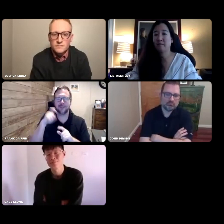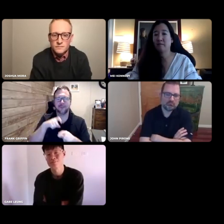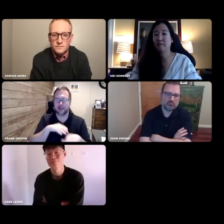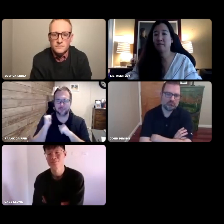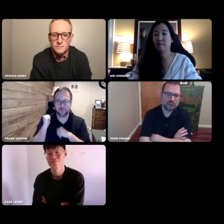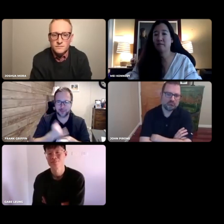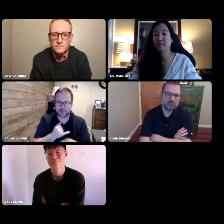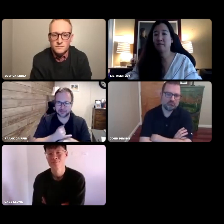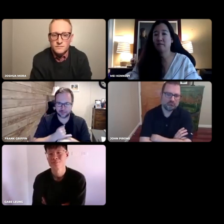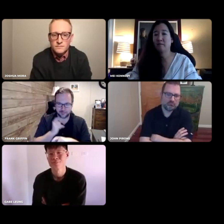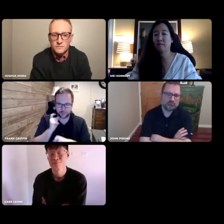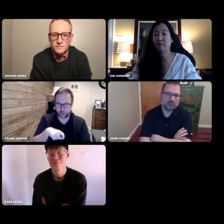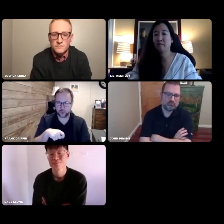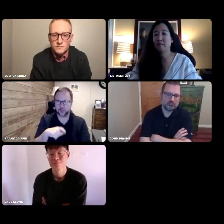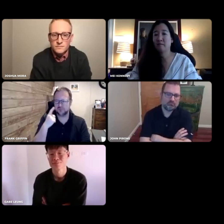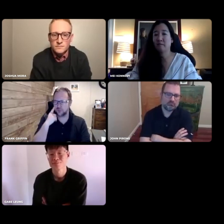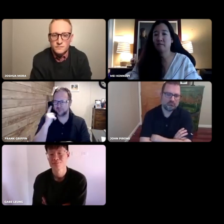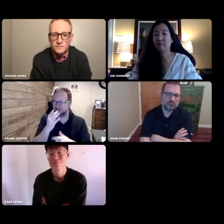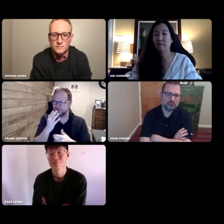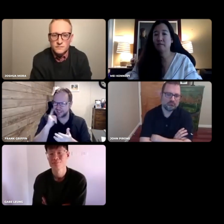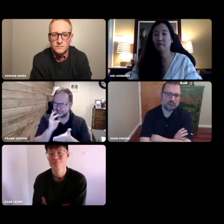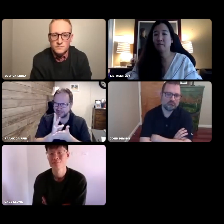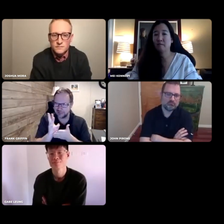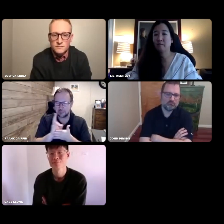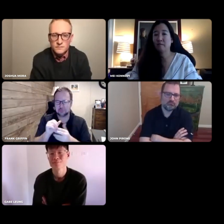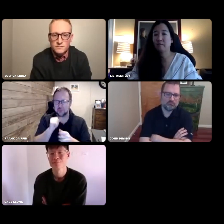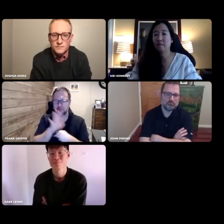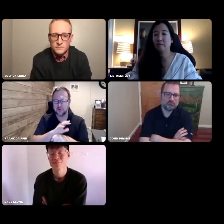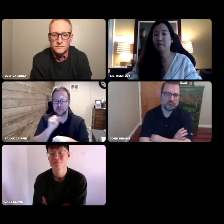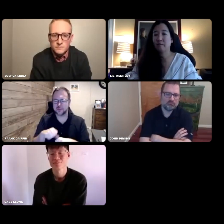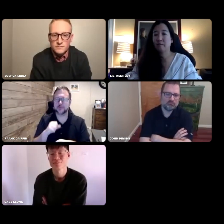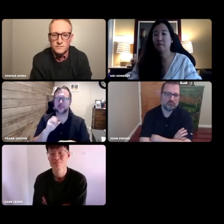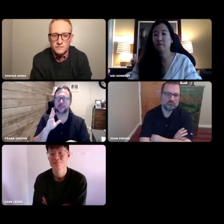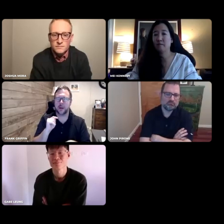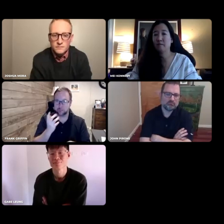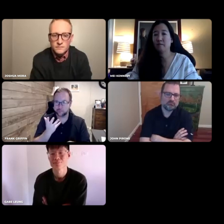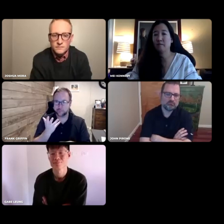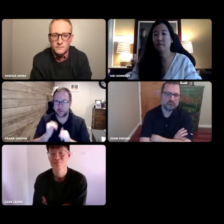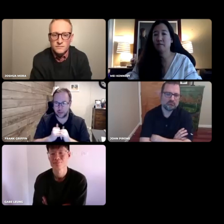who got sick and had to leave for 6 weeks.